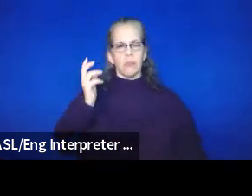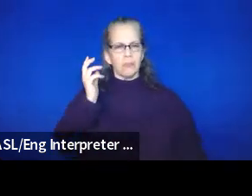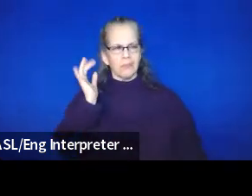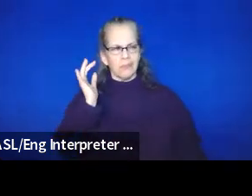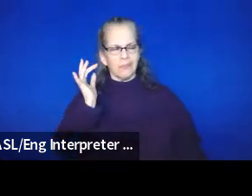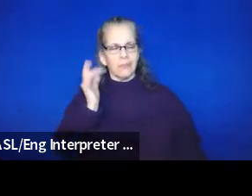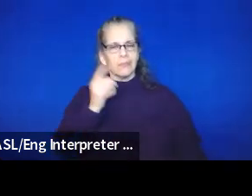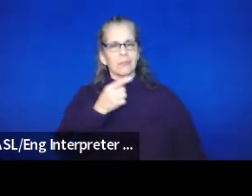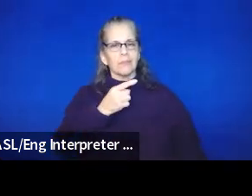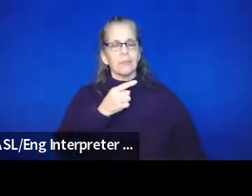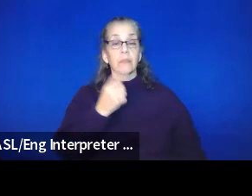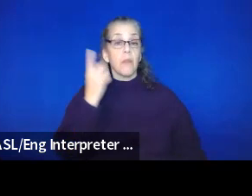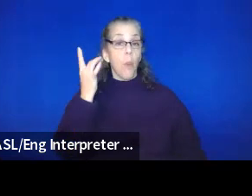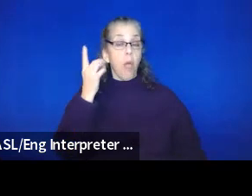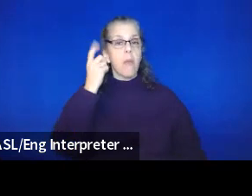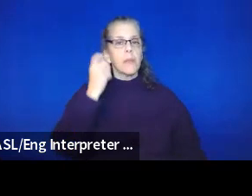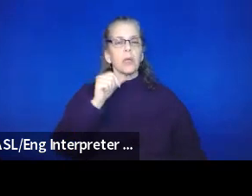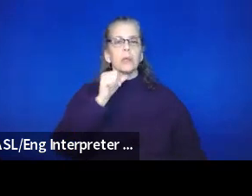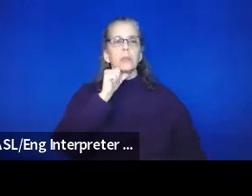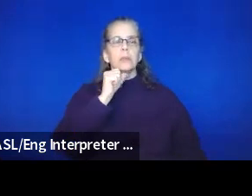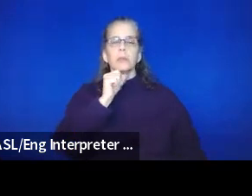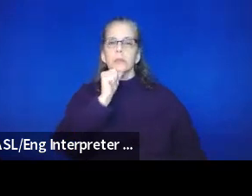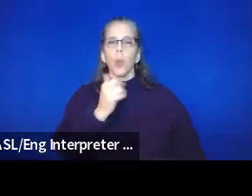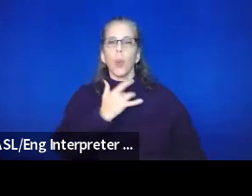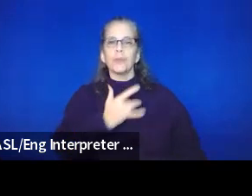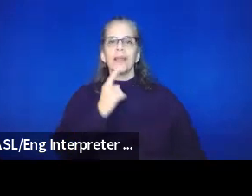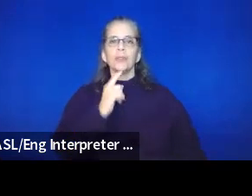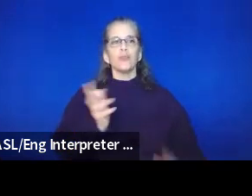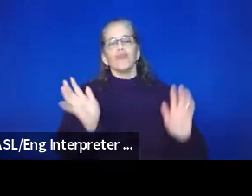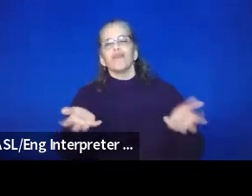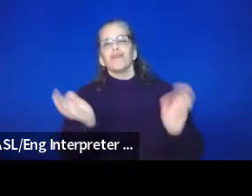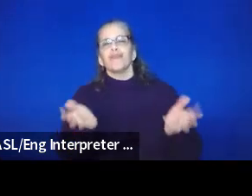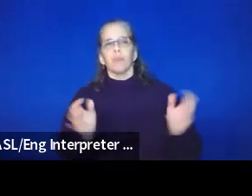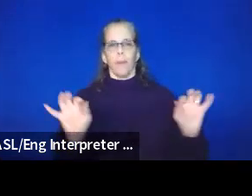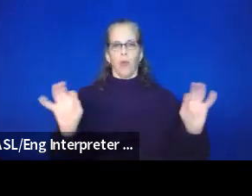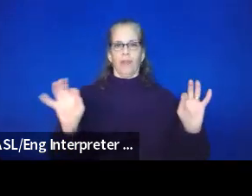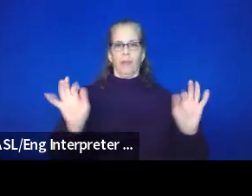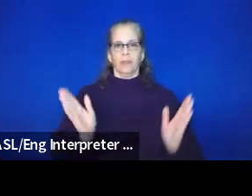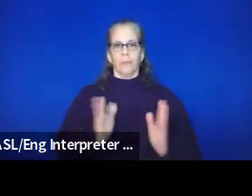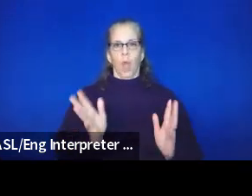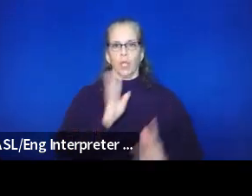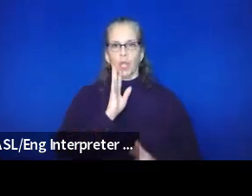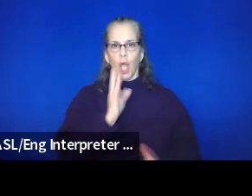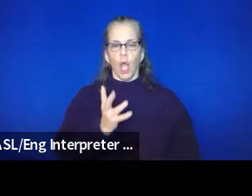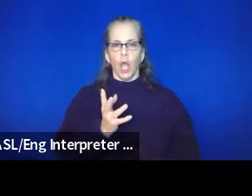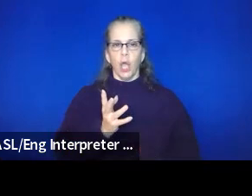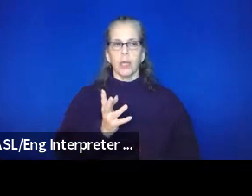as much small talk. And being direct about my needs. And I try to off balance that by